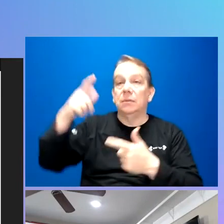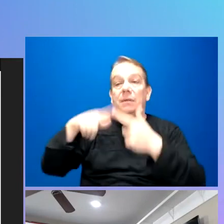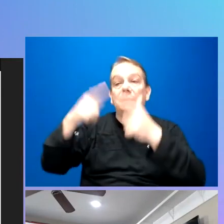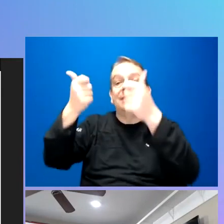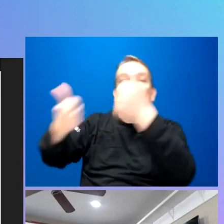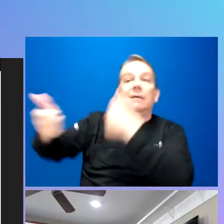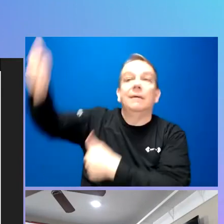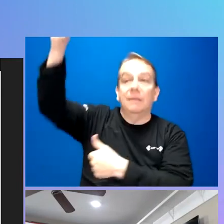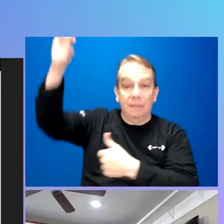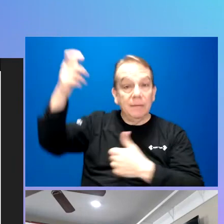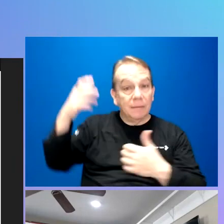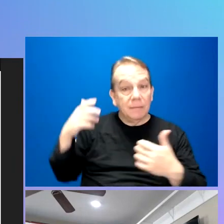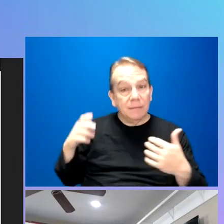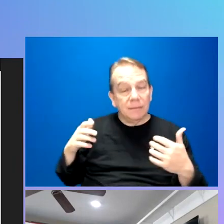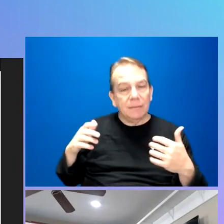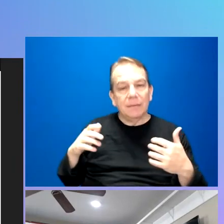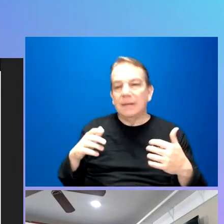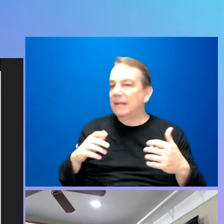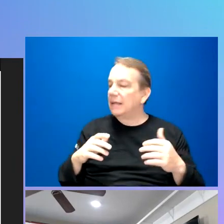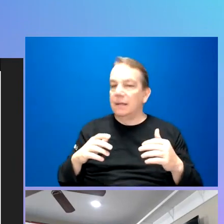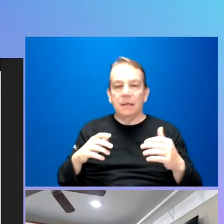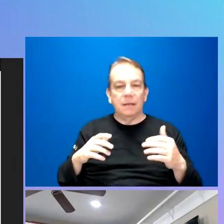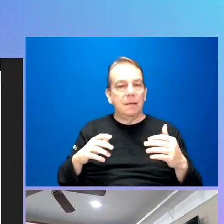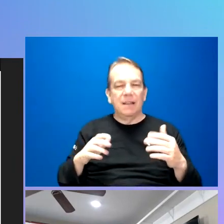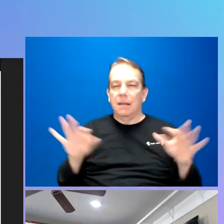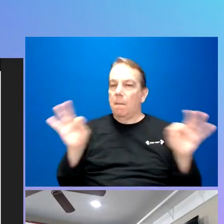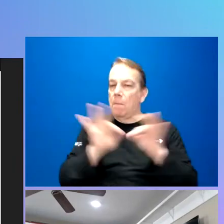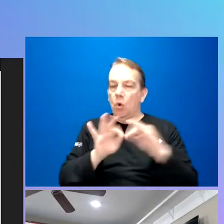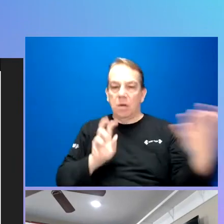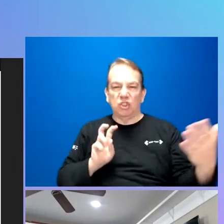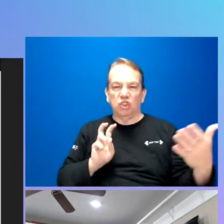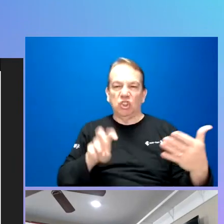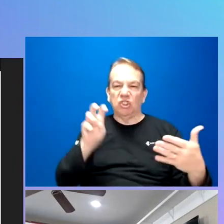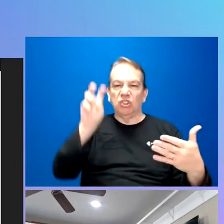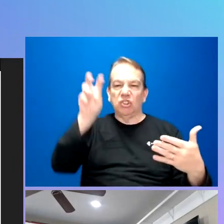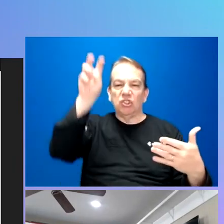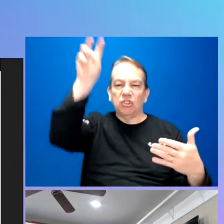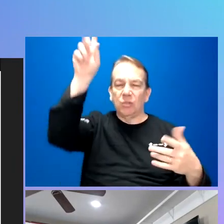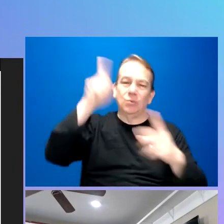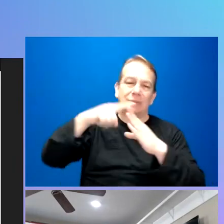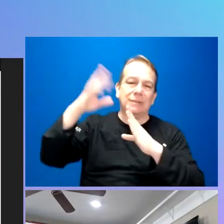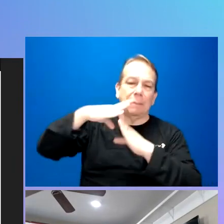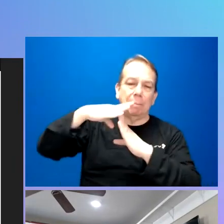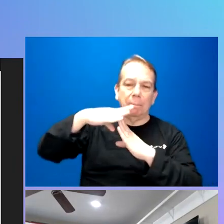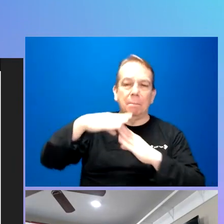going up the chain. You have to be tactful in how you do it